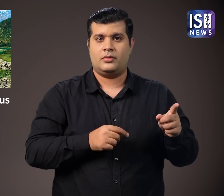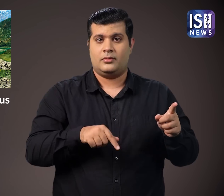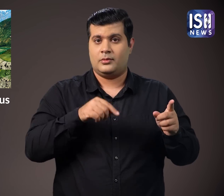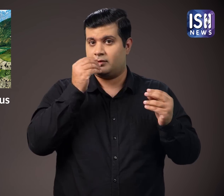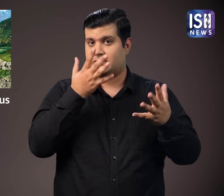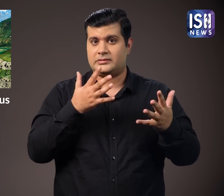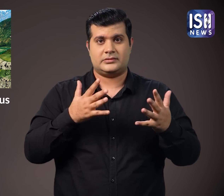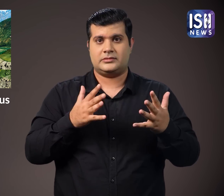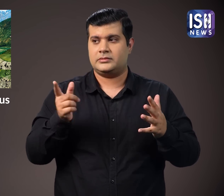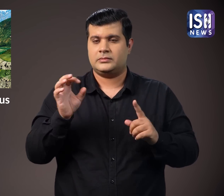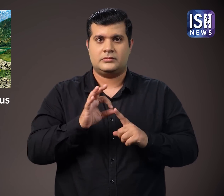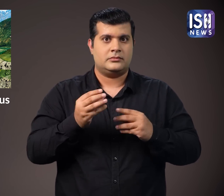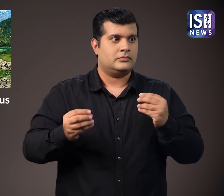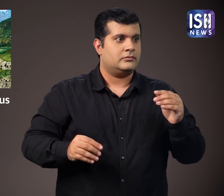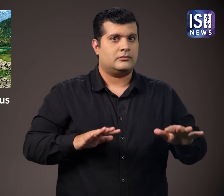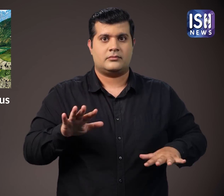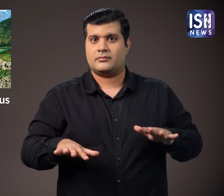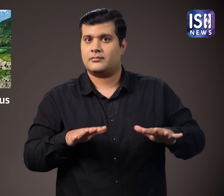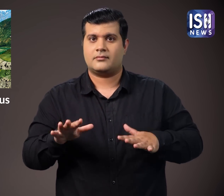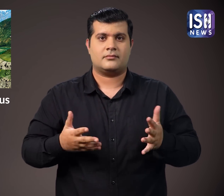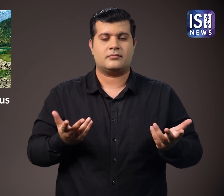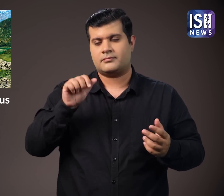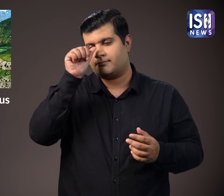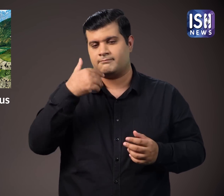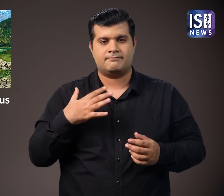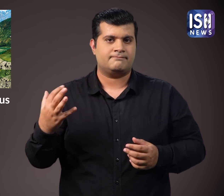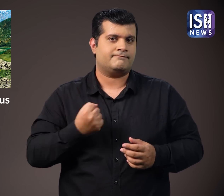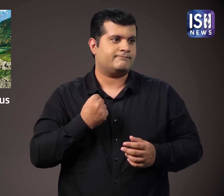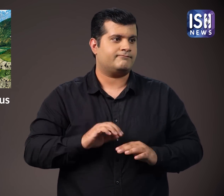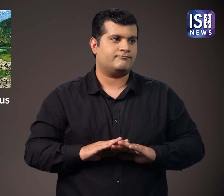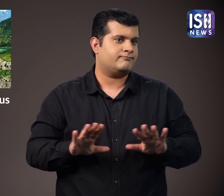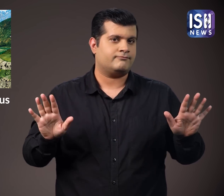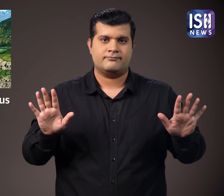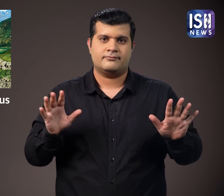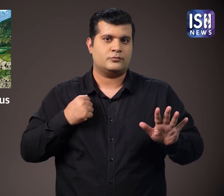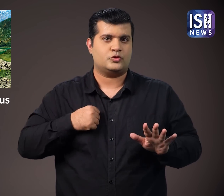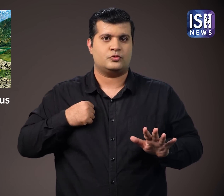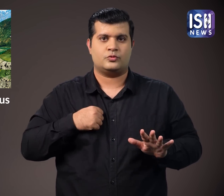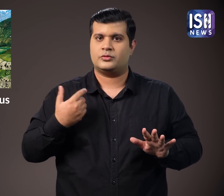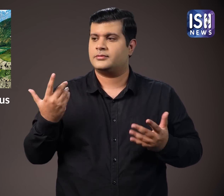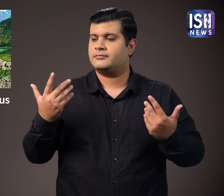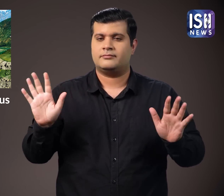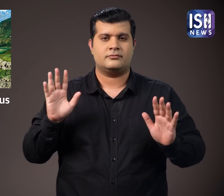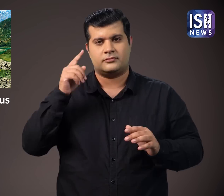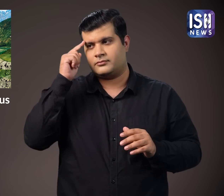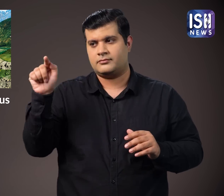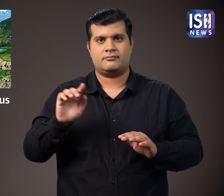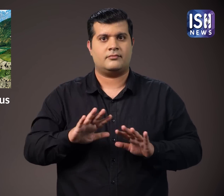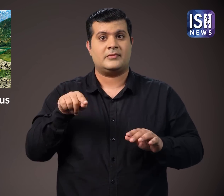Pakistan is in a tough position, while India maintains control.